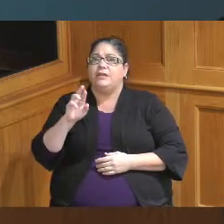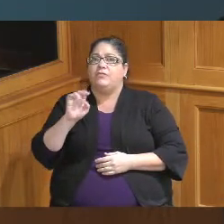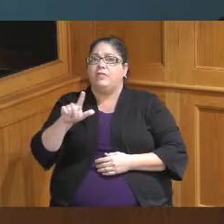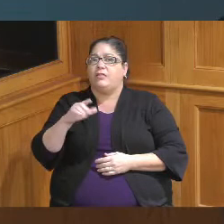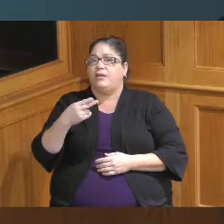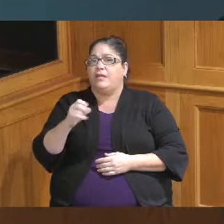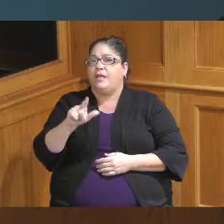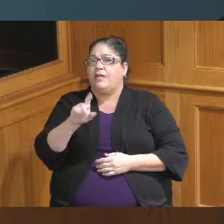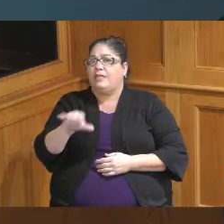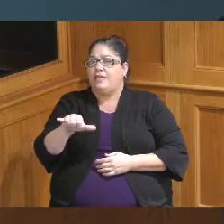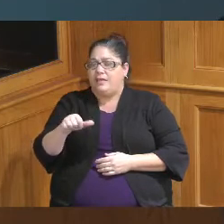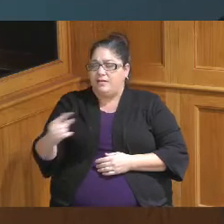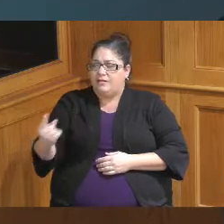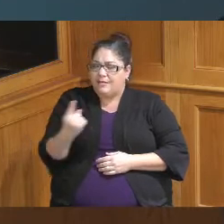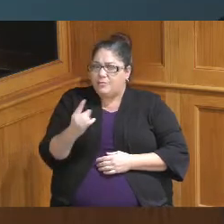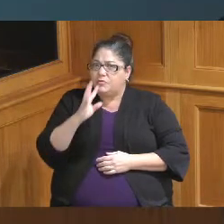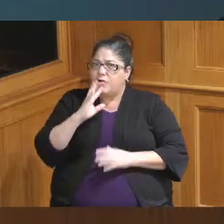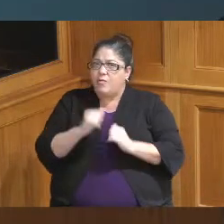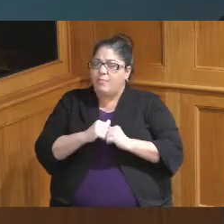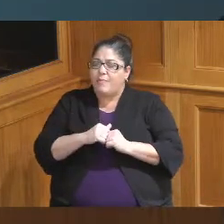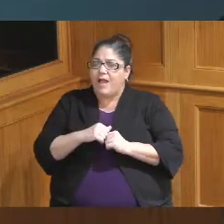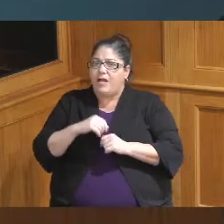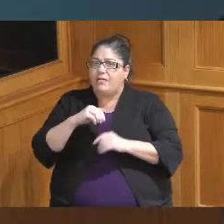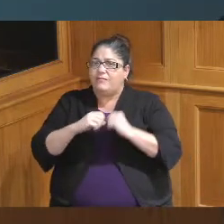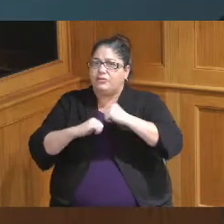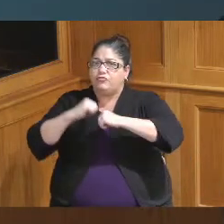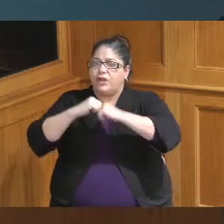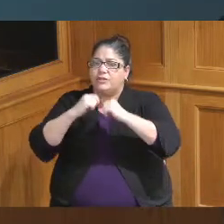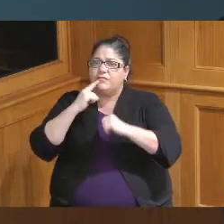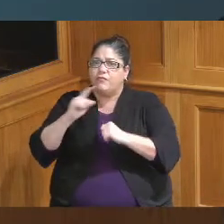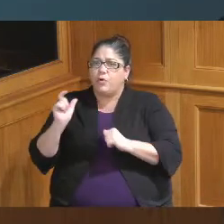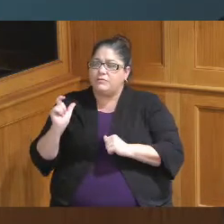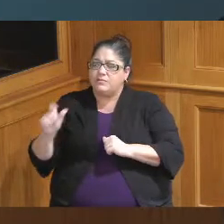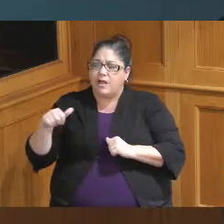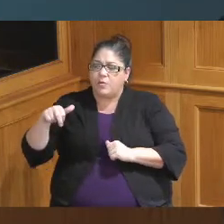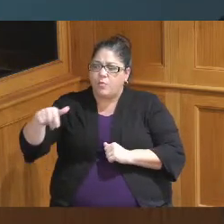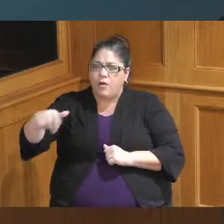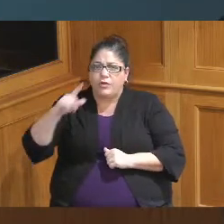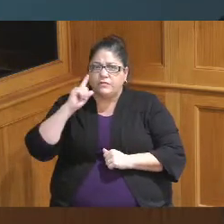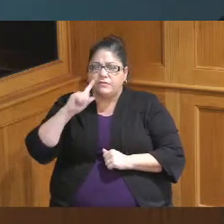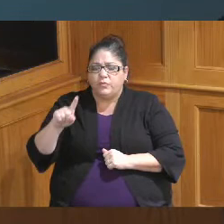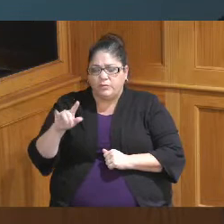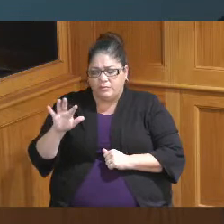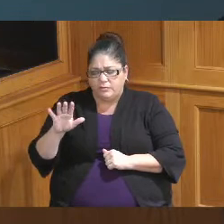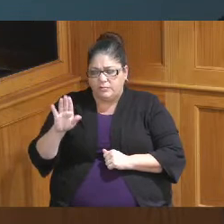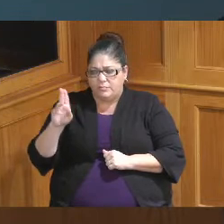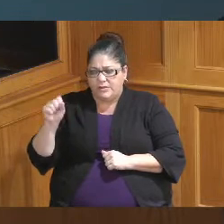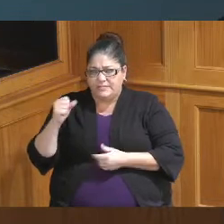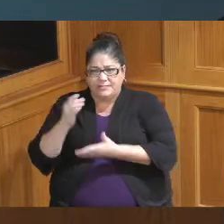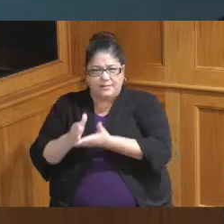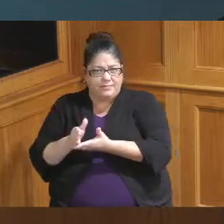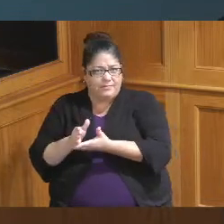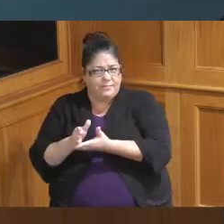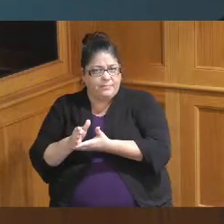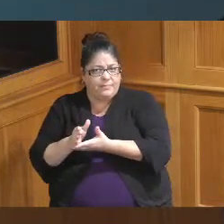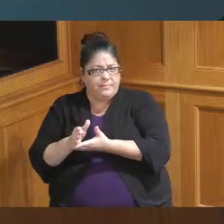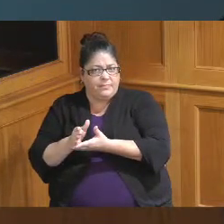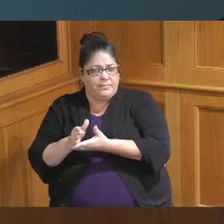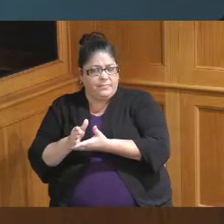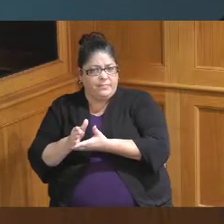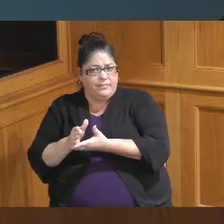came forward talking about some infrastructure for sidewalks for the bus stops do these overlap